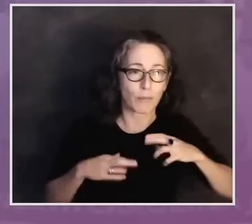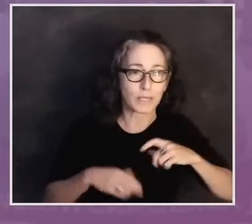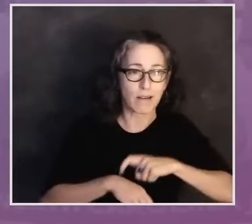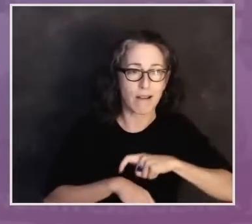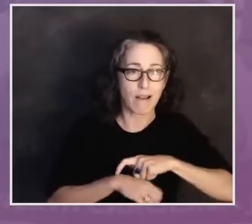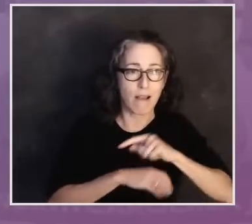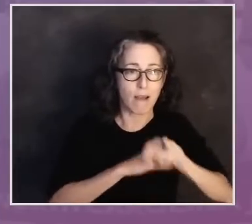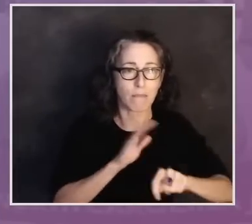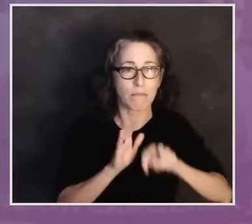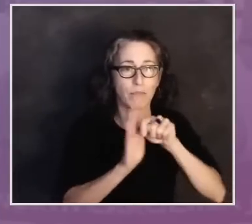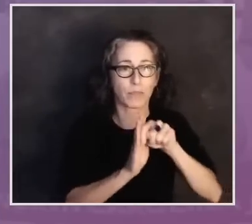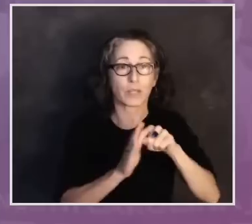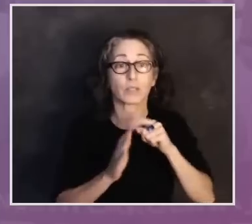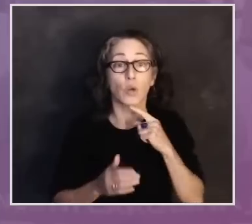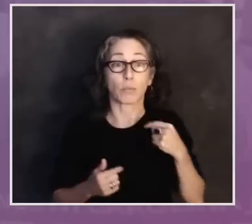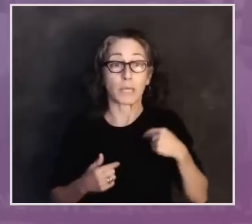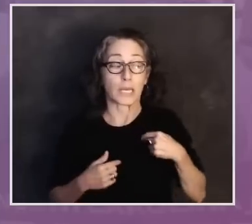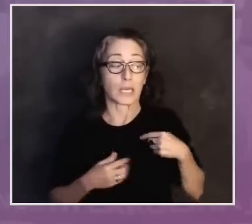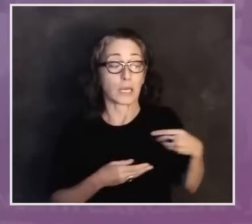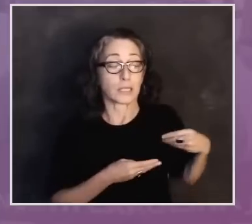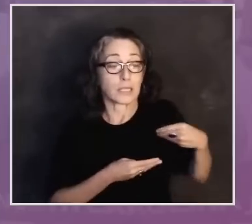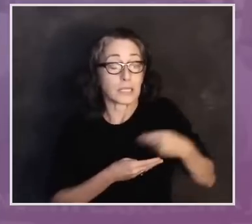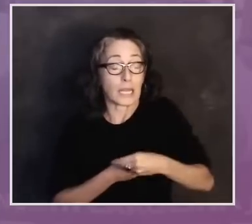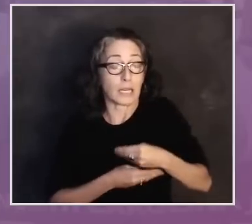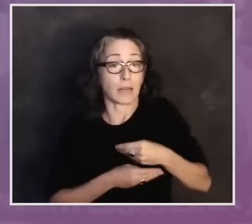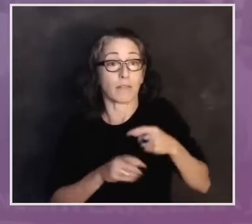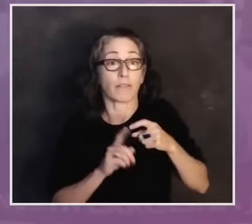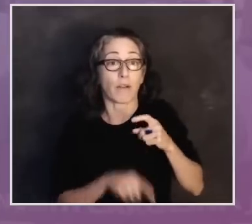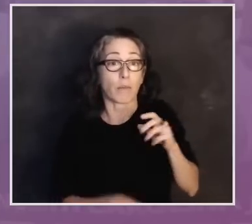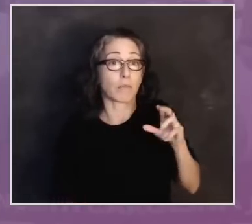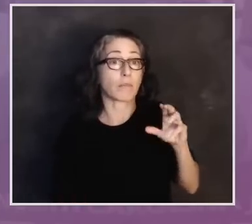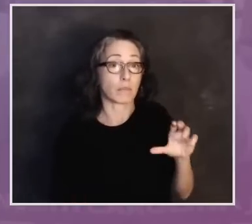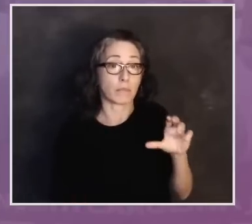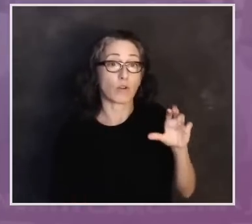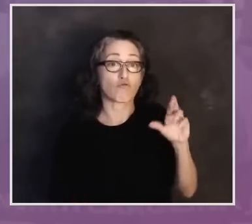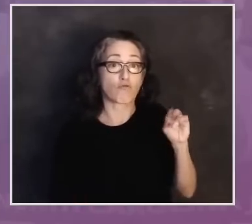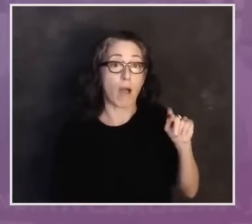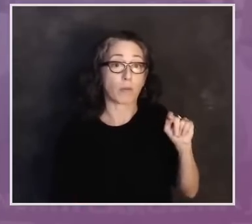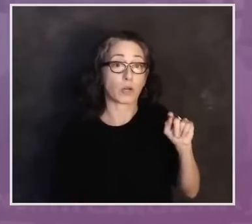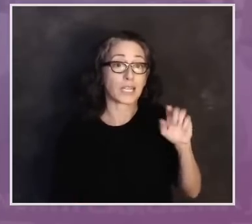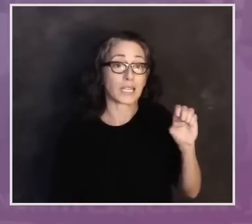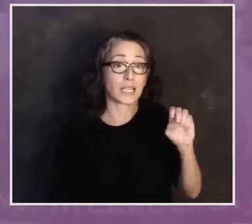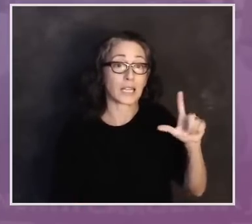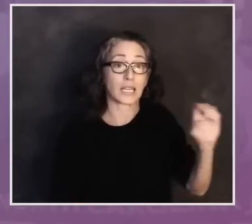BE ABLE TO HAVE A FUTURE THAT IS BEAUTIFUL AND BRIGHT.